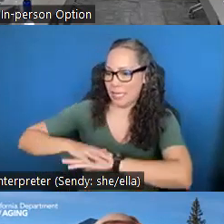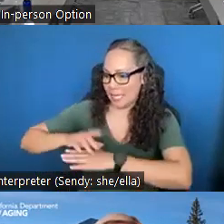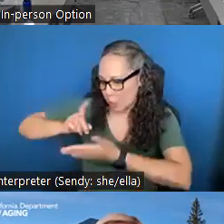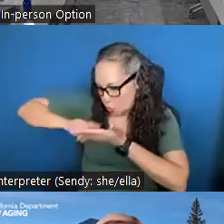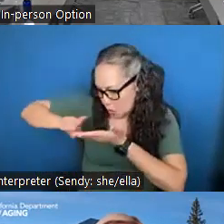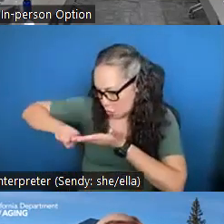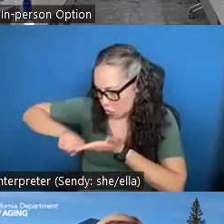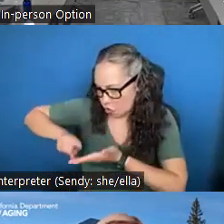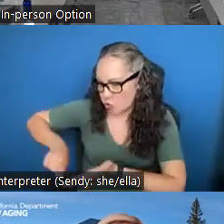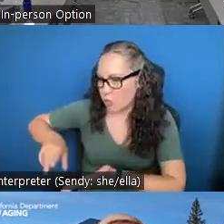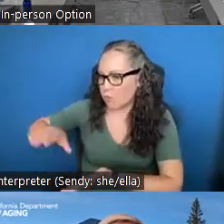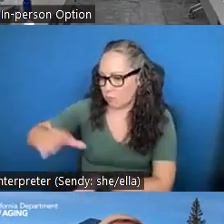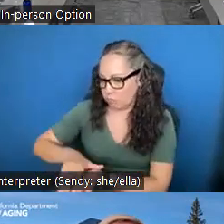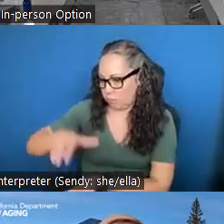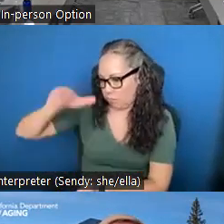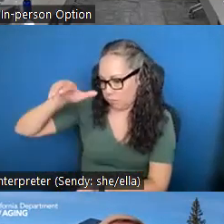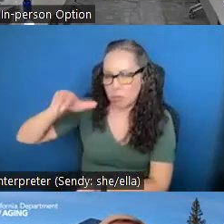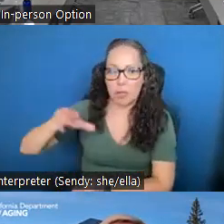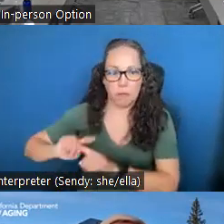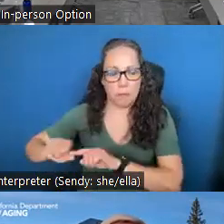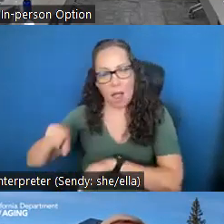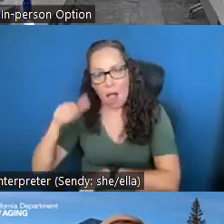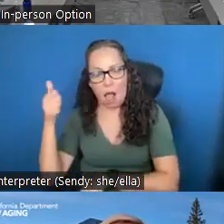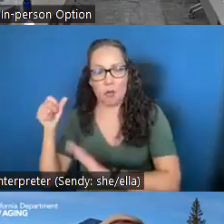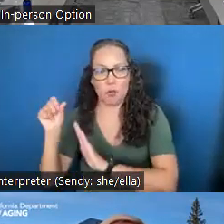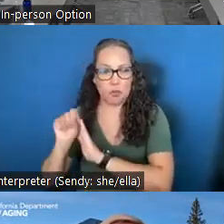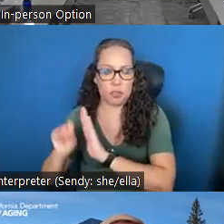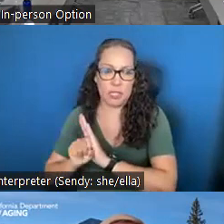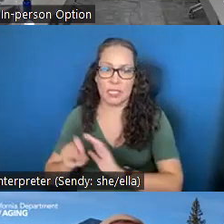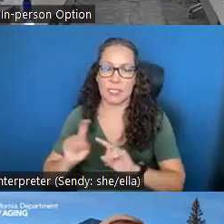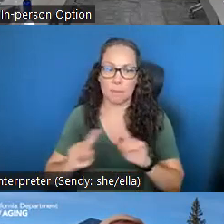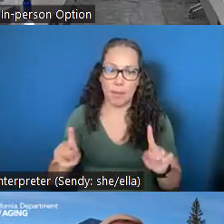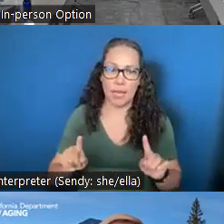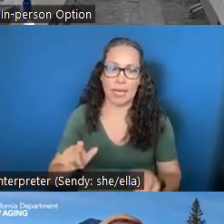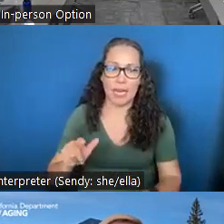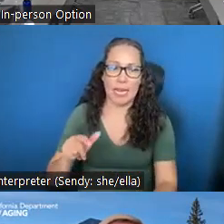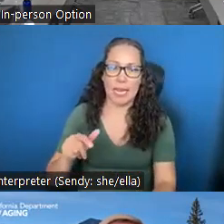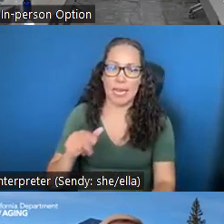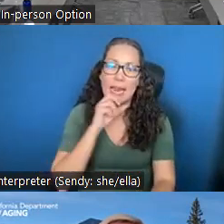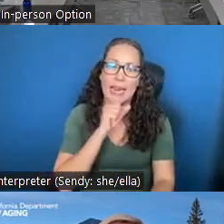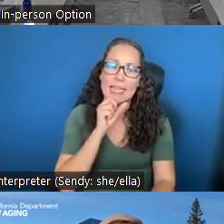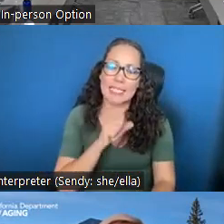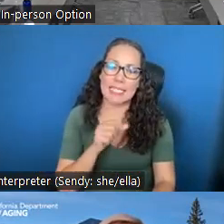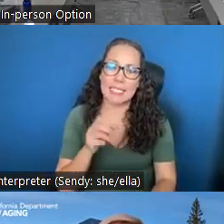from other states um but what we mean by age and disability forward is to combat negative